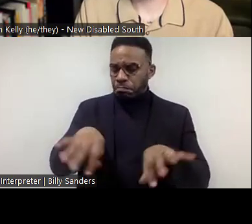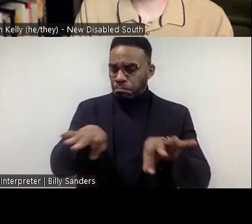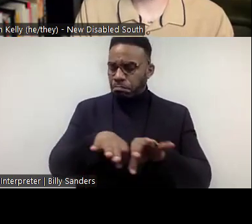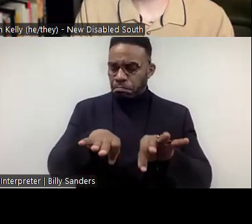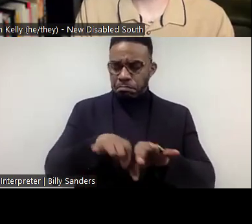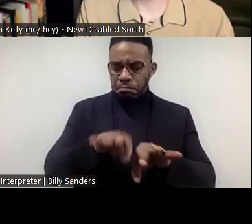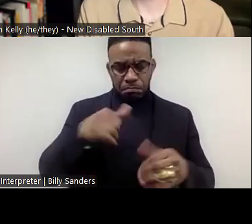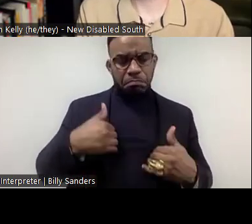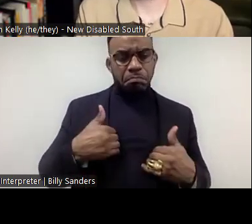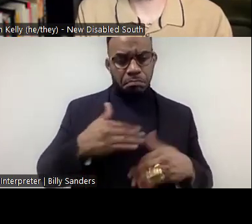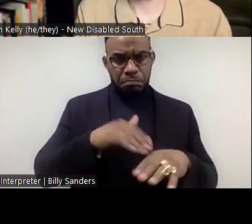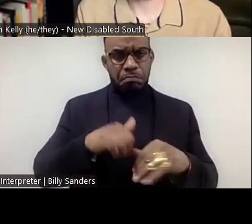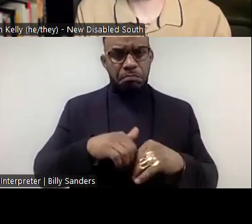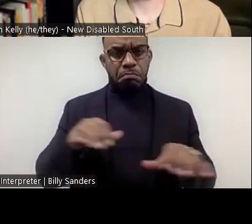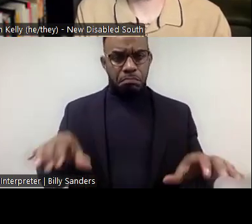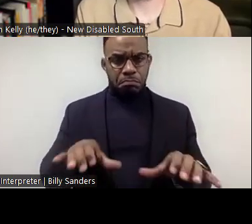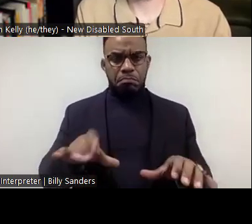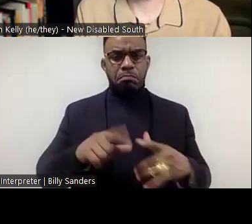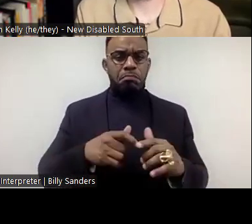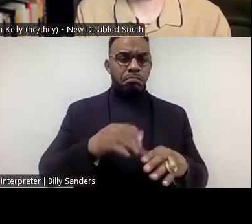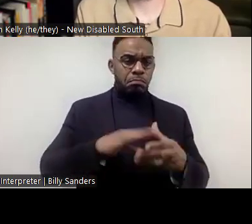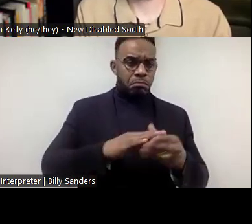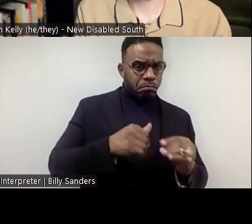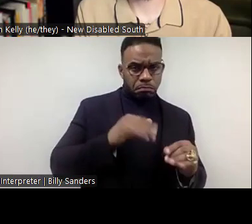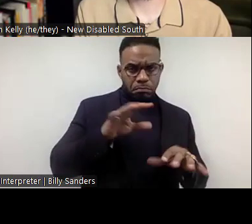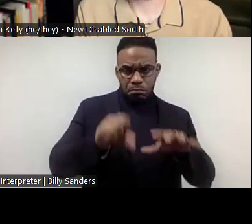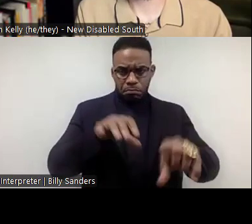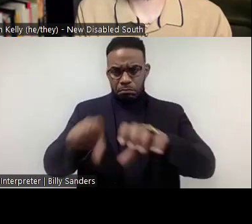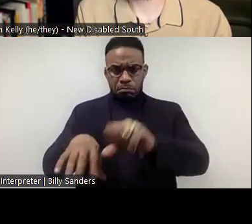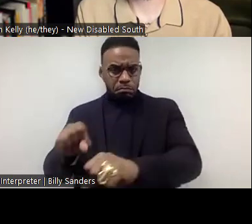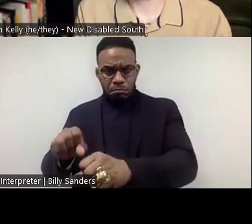how these issues influence you , when we have those calls to